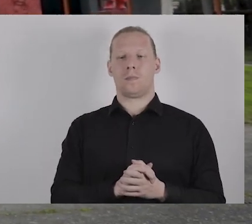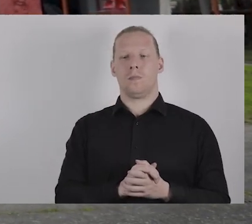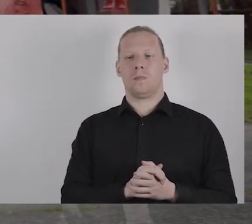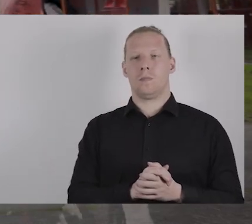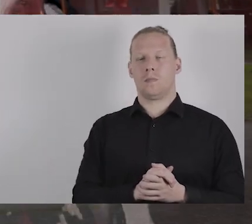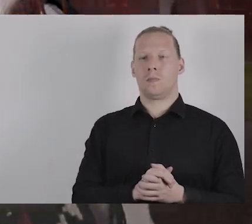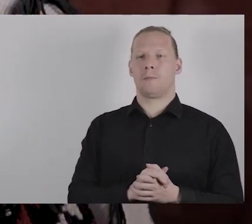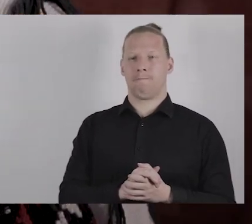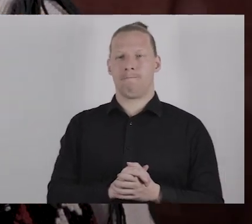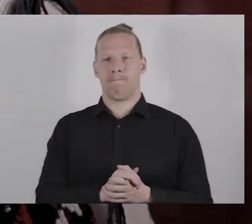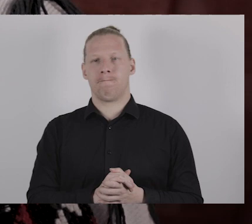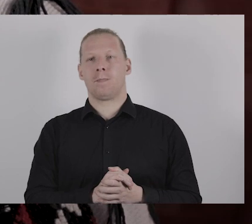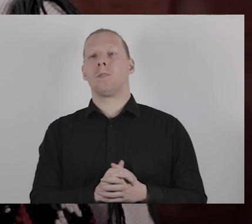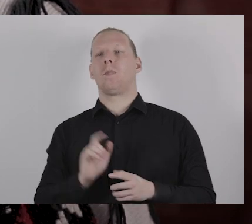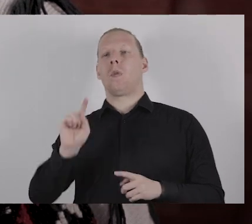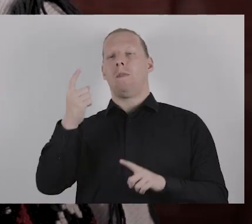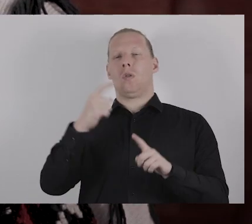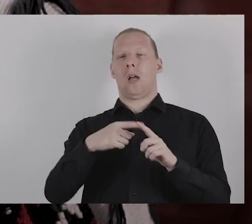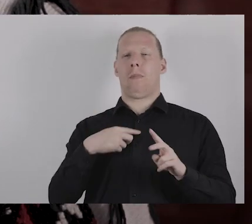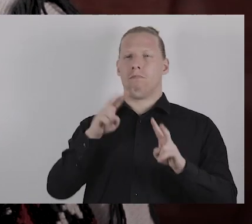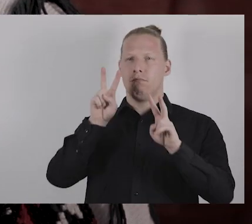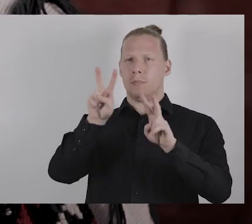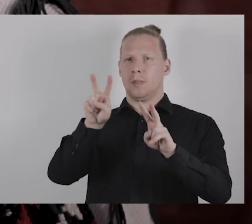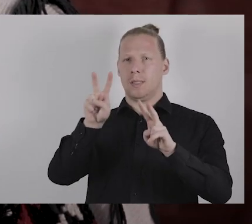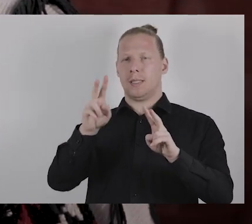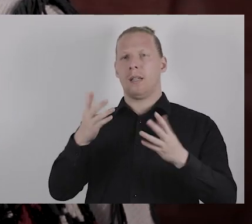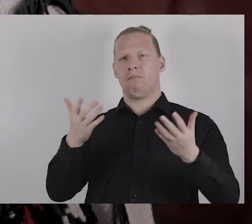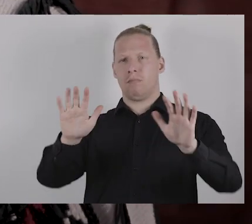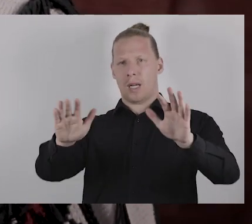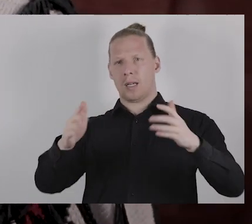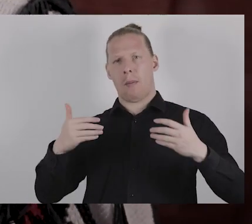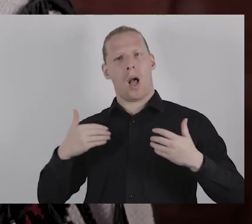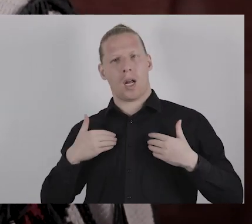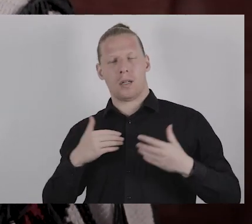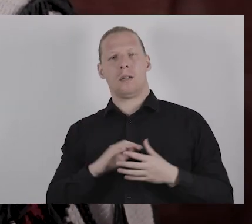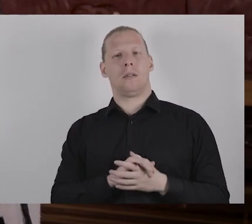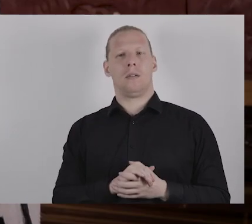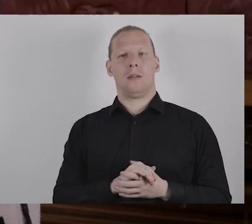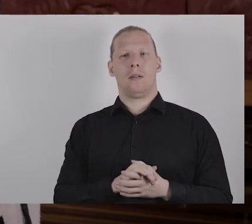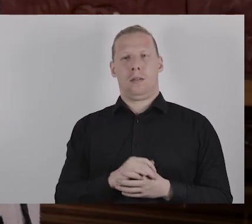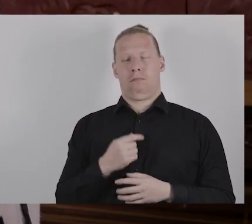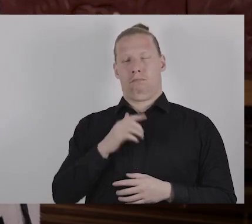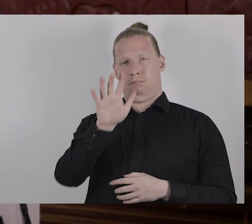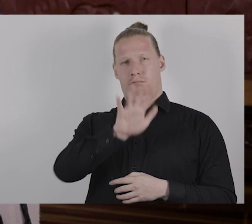IN TE REO MĀORI: The first time I was exposed to kapa haka...